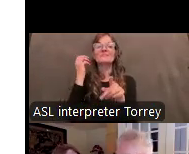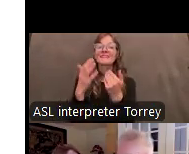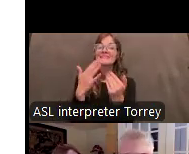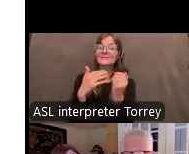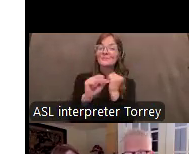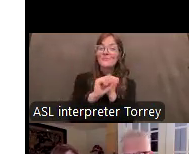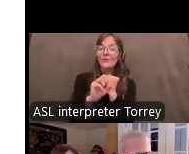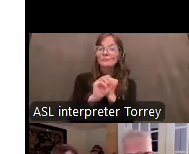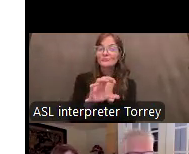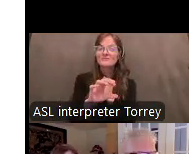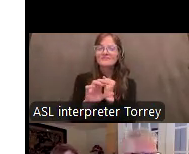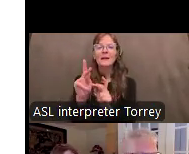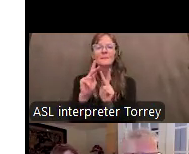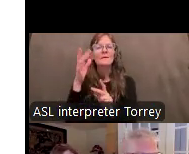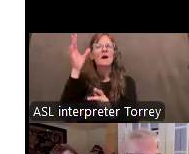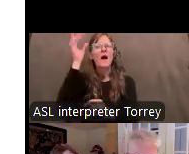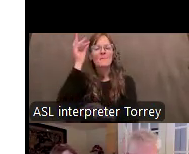it fits into little ads. So it works out great.